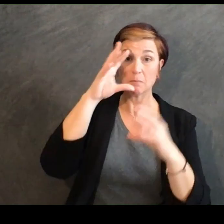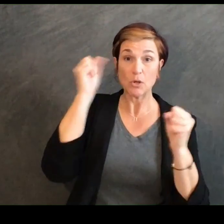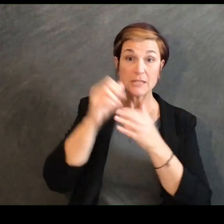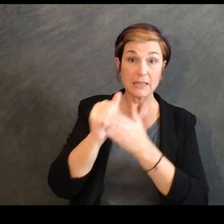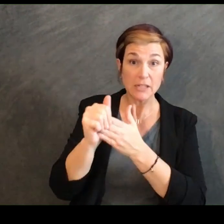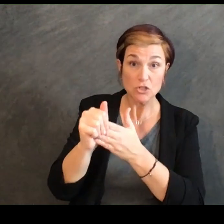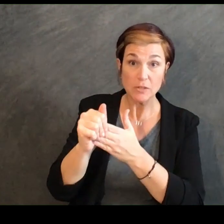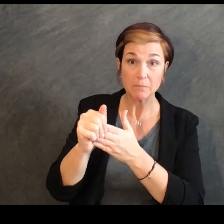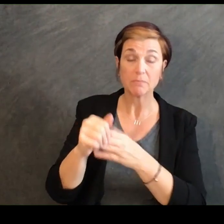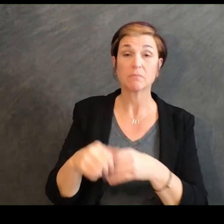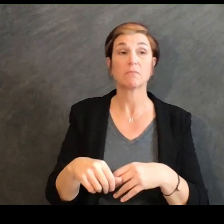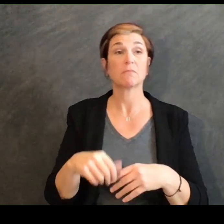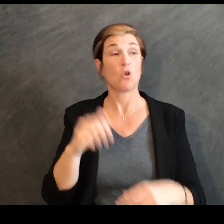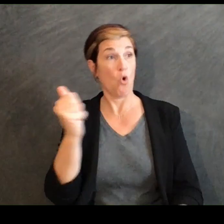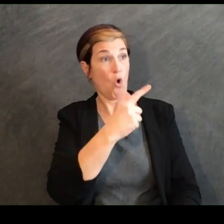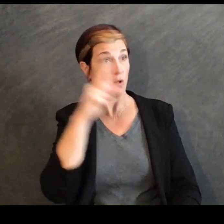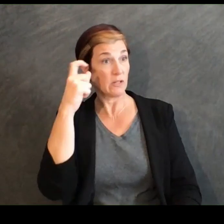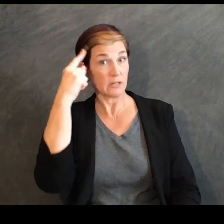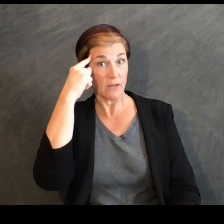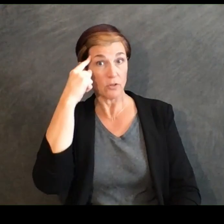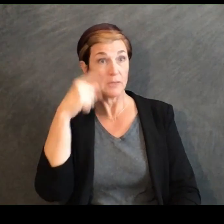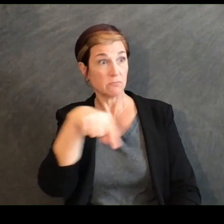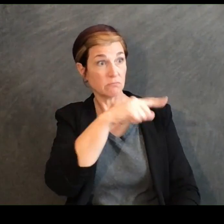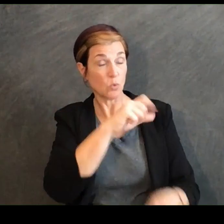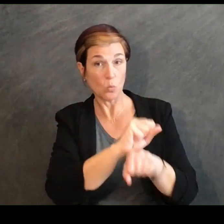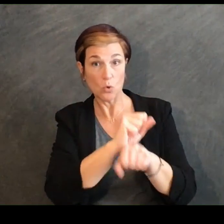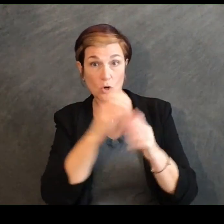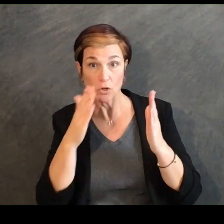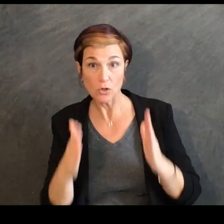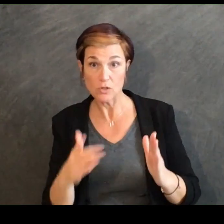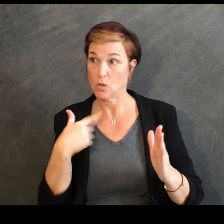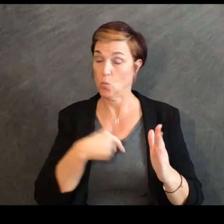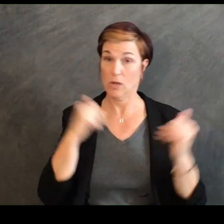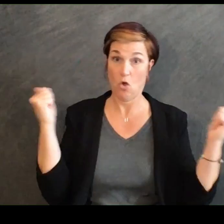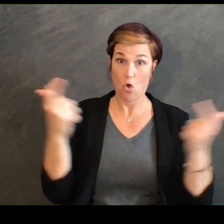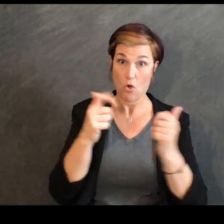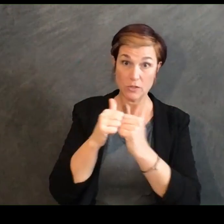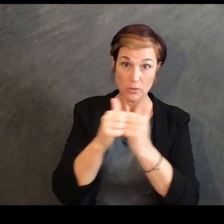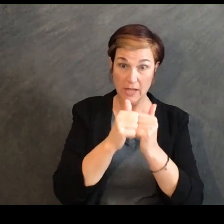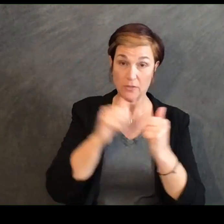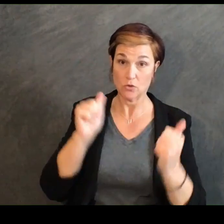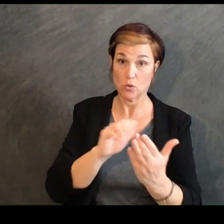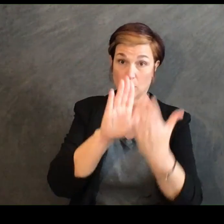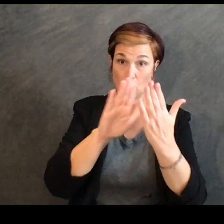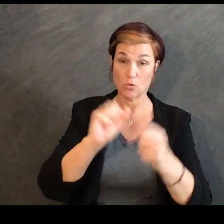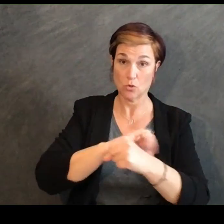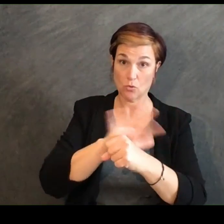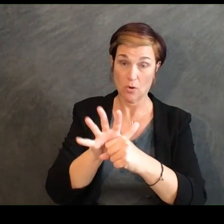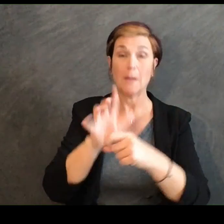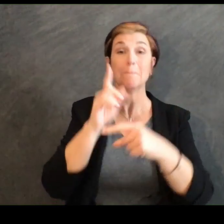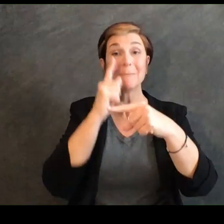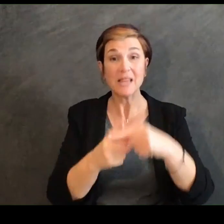to confronting the coronavirus we're bringing in all of America approach mr.